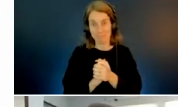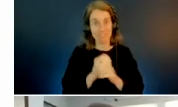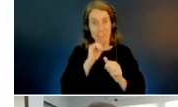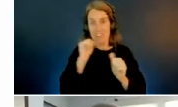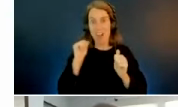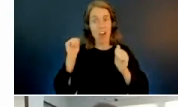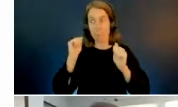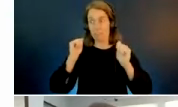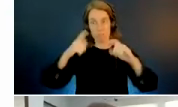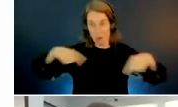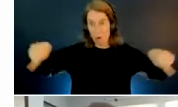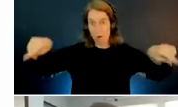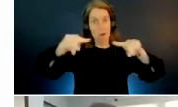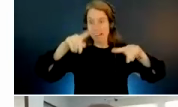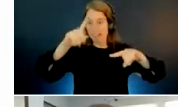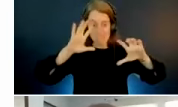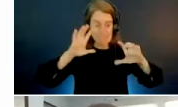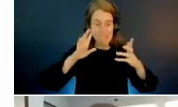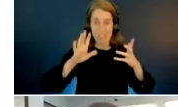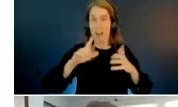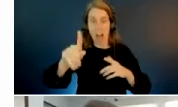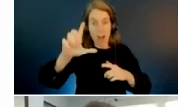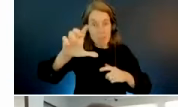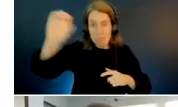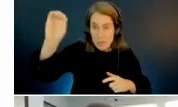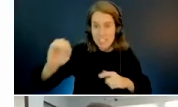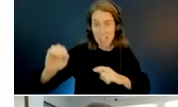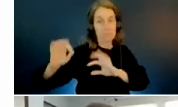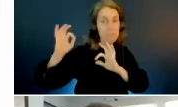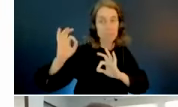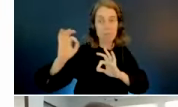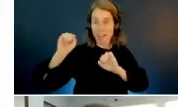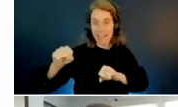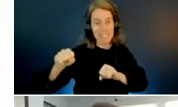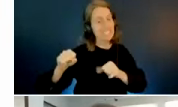that's how i feel good about voting that's what i want to do um we're going to talk about some